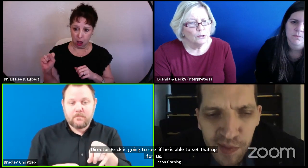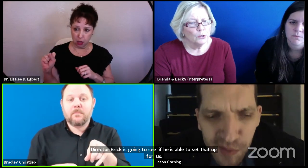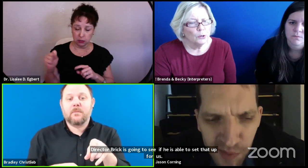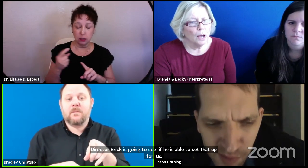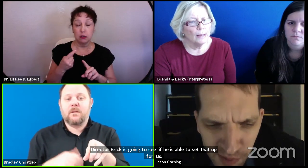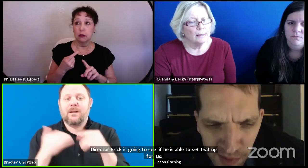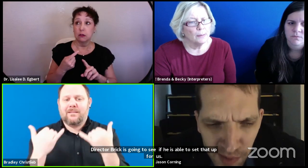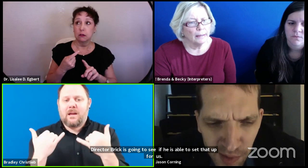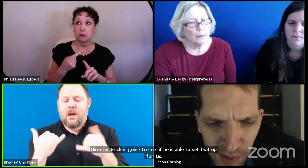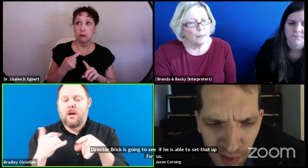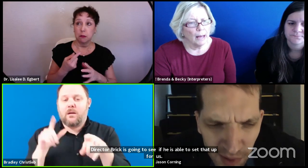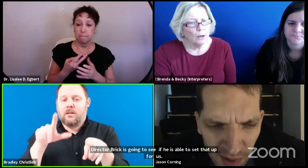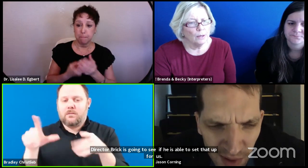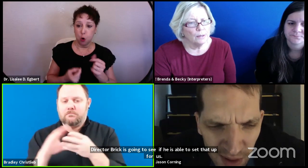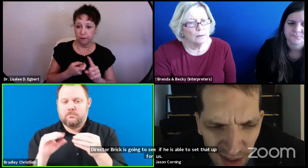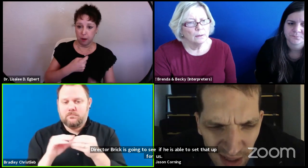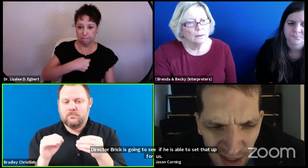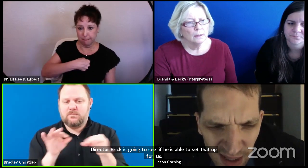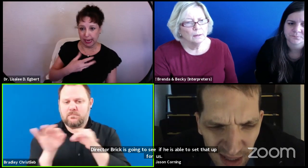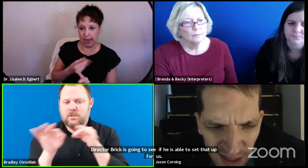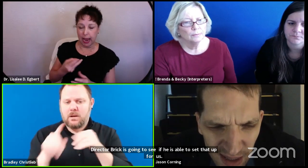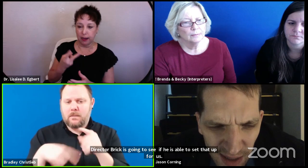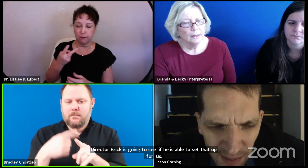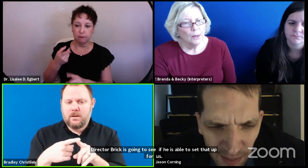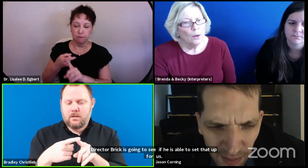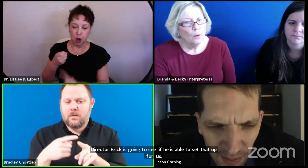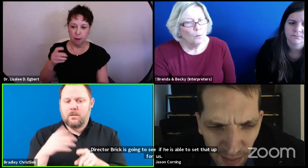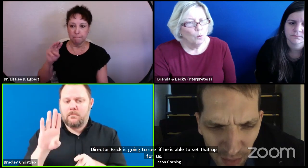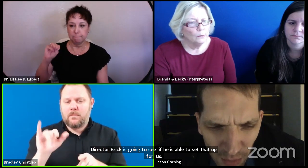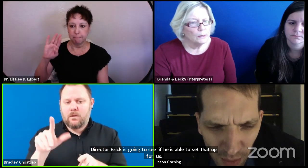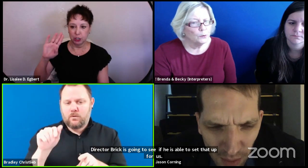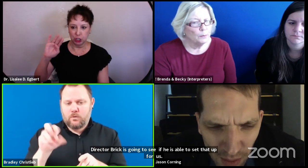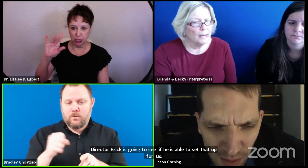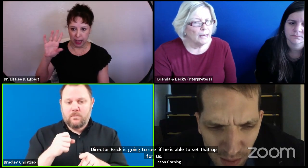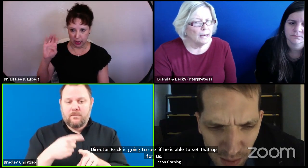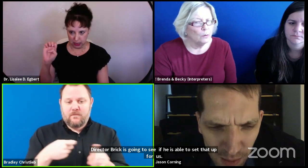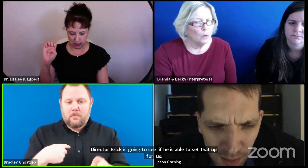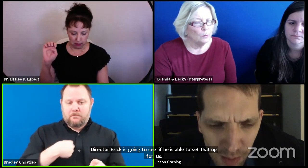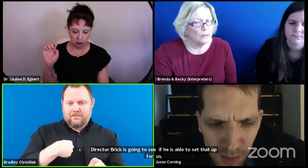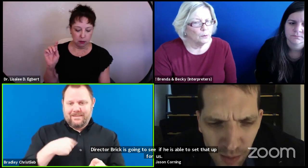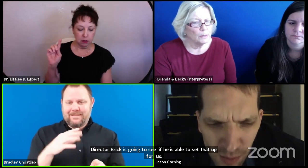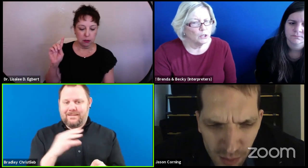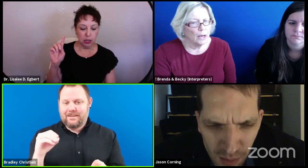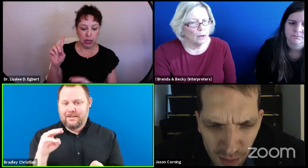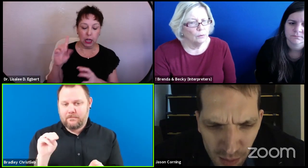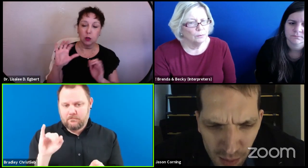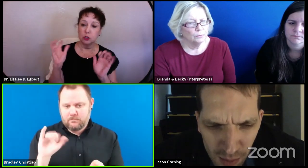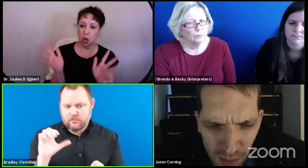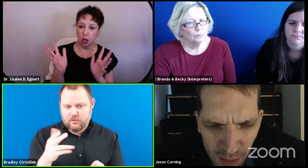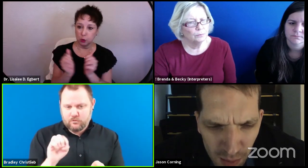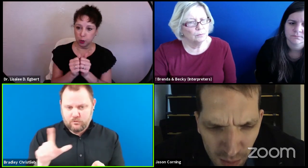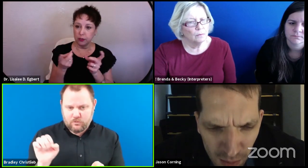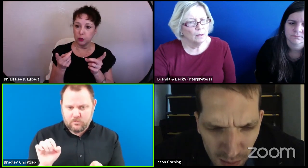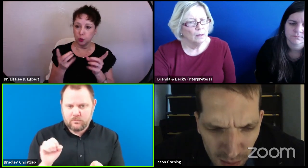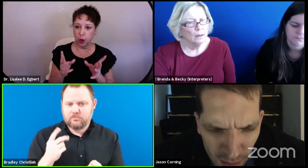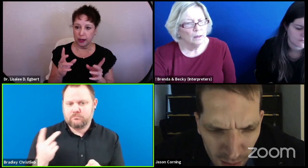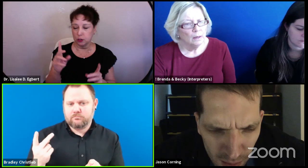The two comments about our bylaws, one was from me and one was from Michele.